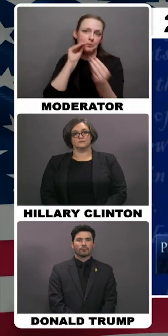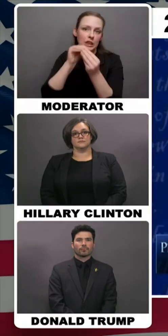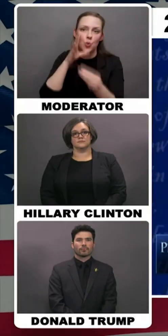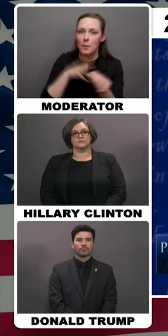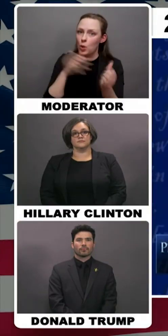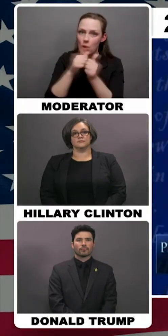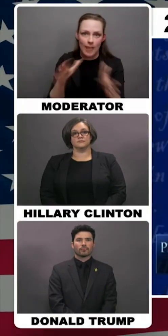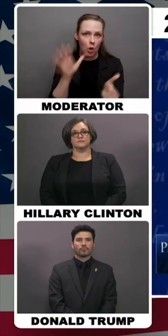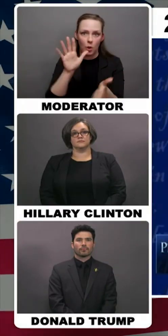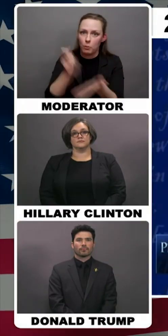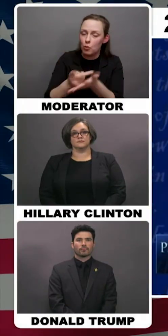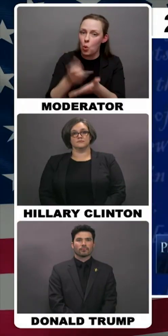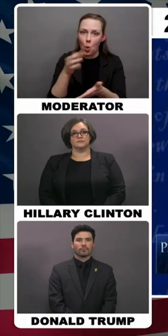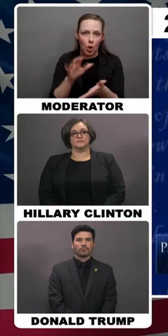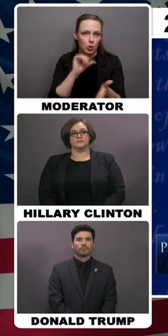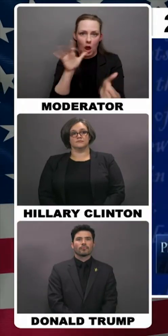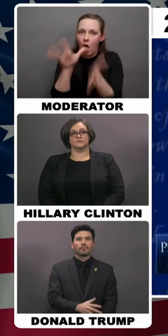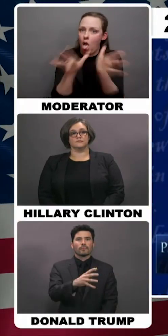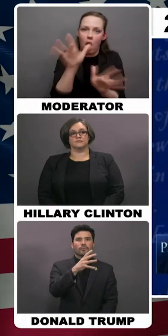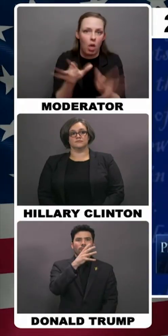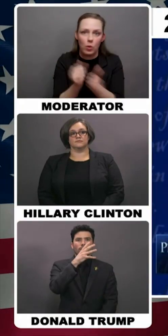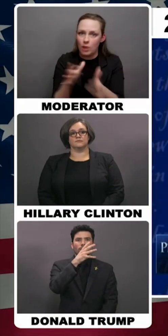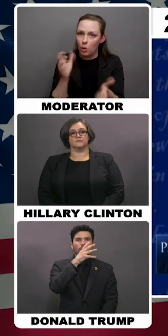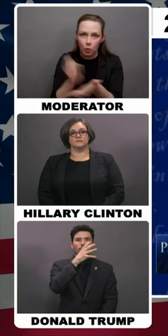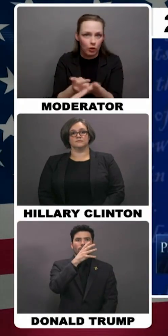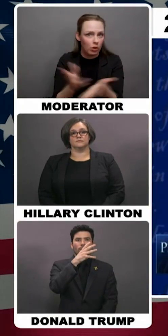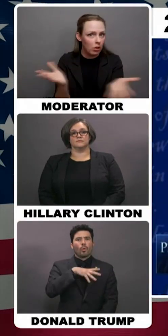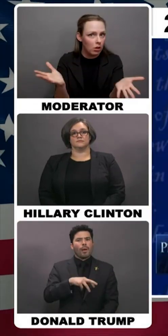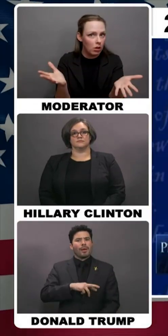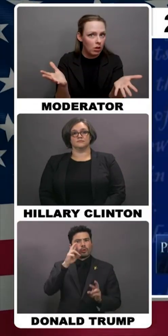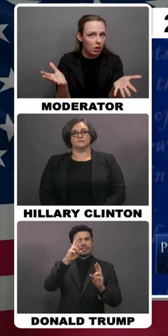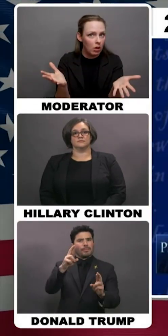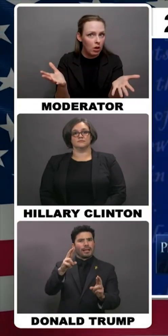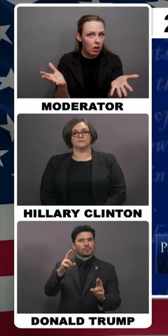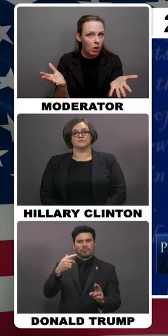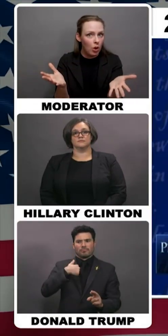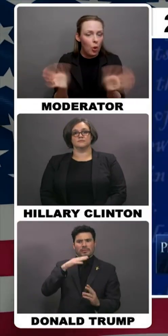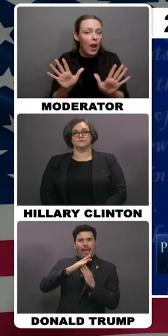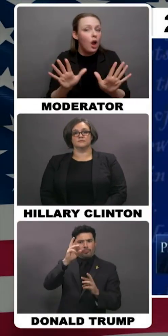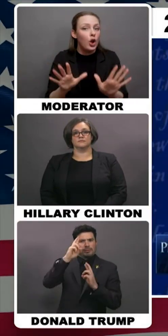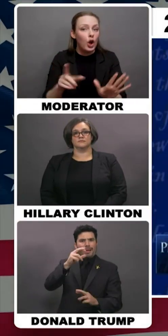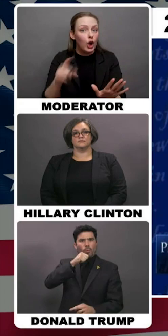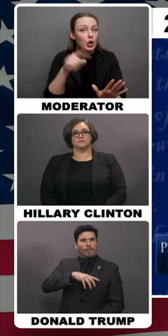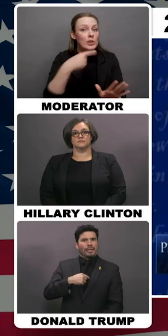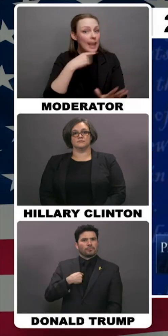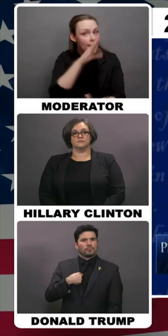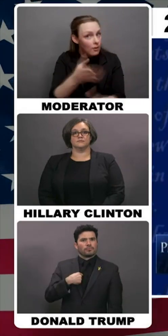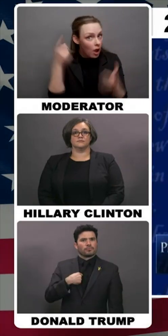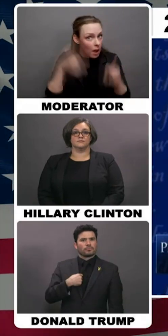Nobody has more respect for women than I do. Uh, So for the record, you're saying you never did That. I said things that frankly, you,